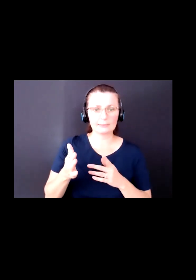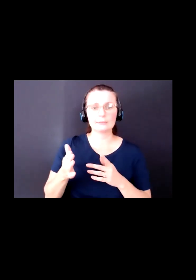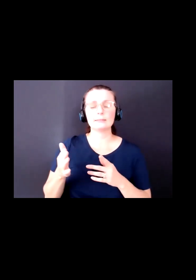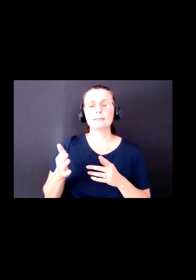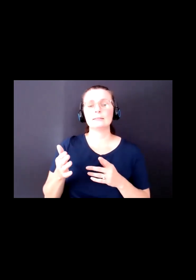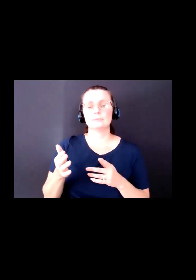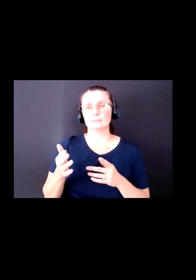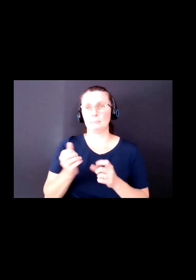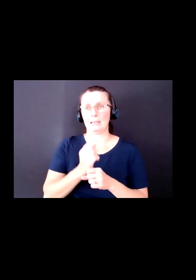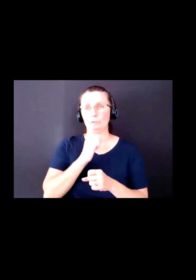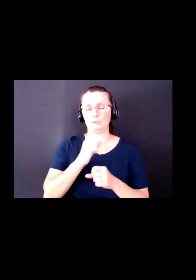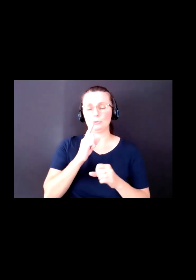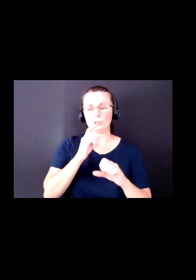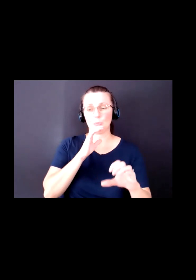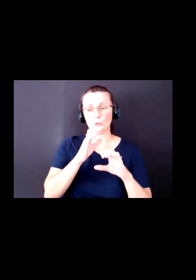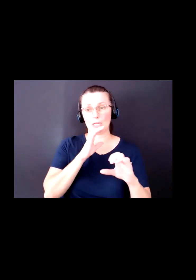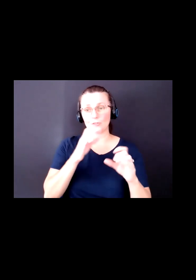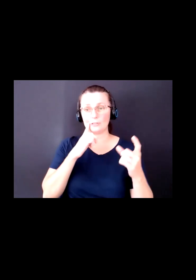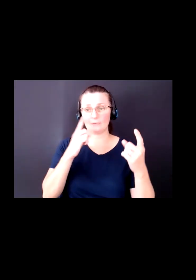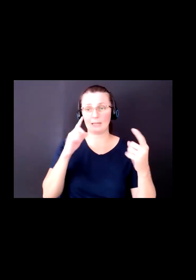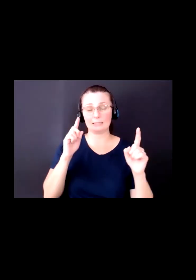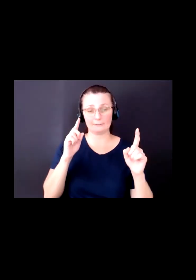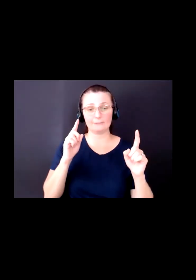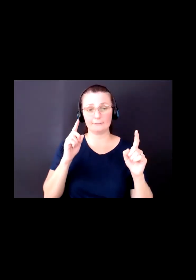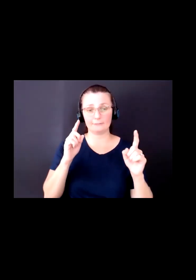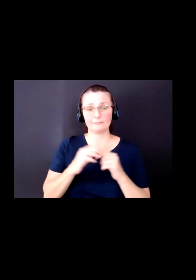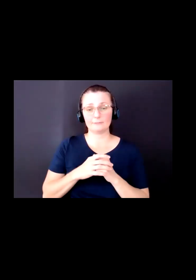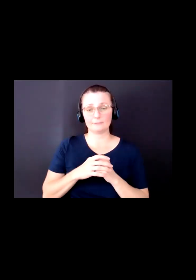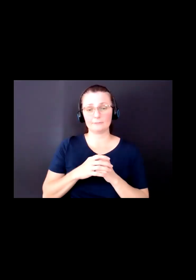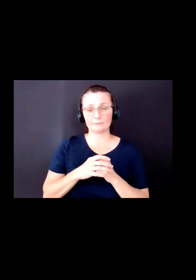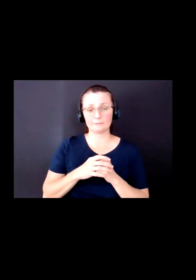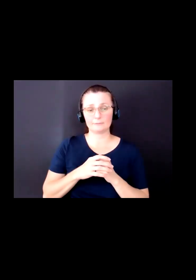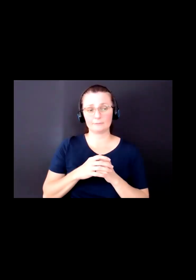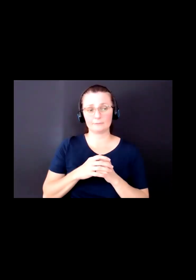communication is effective when operating your program or service.